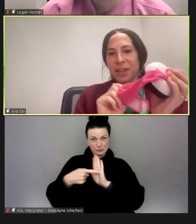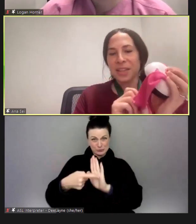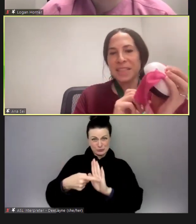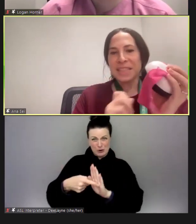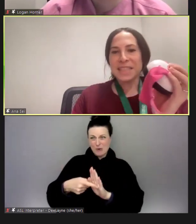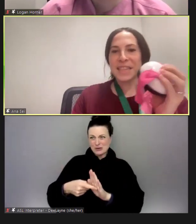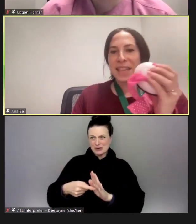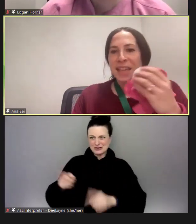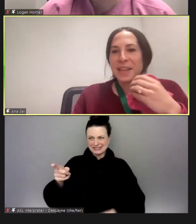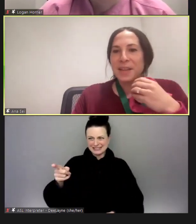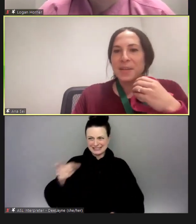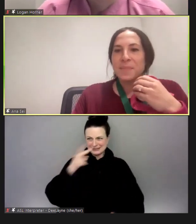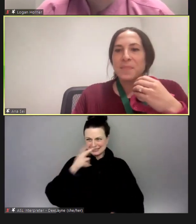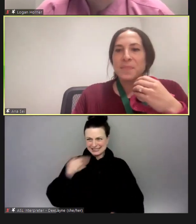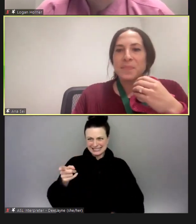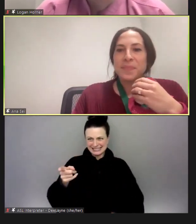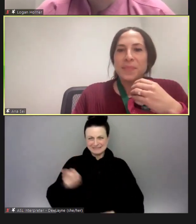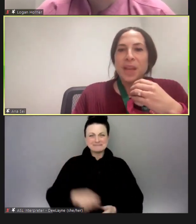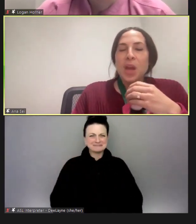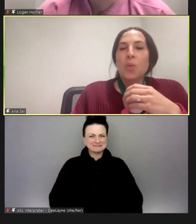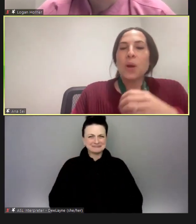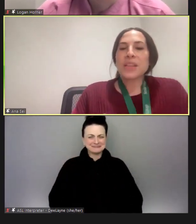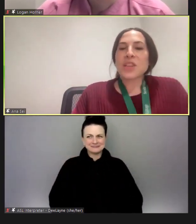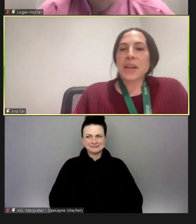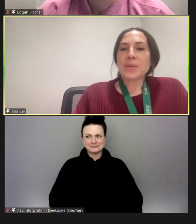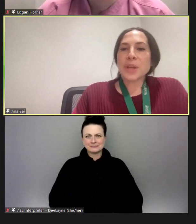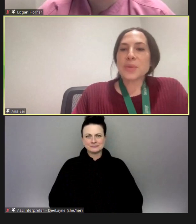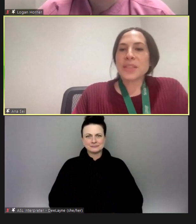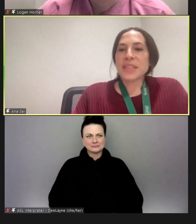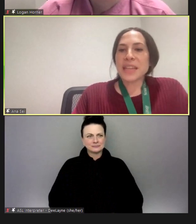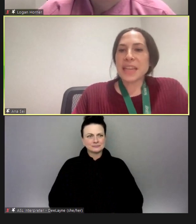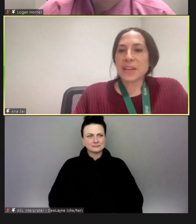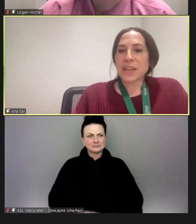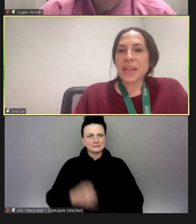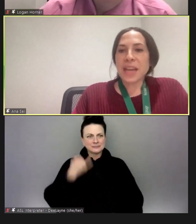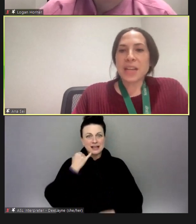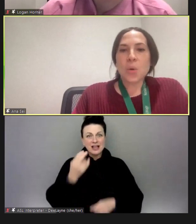can